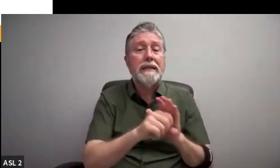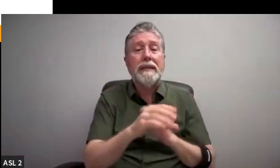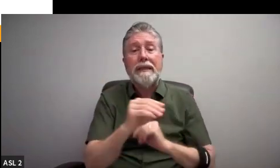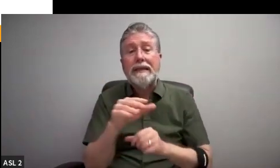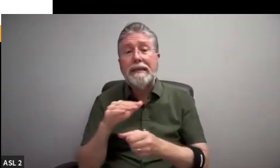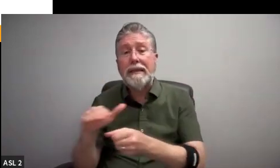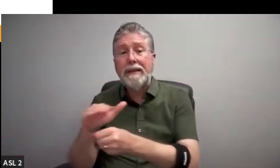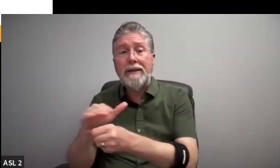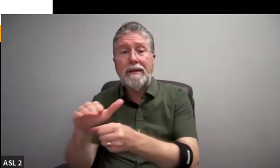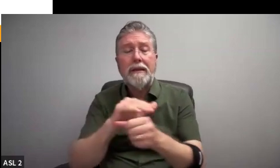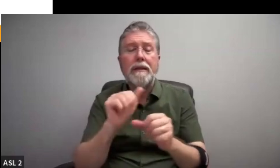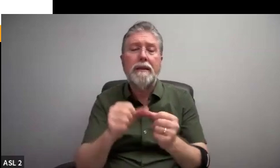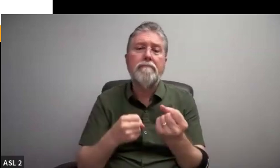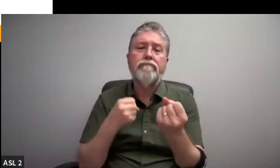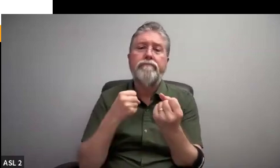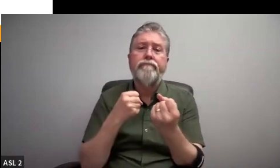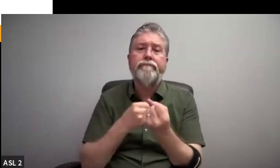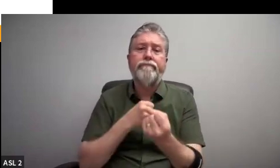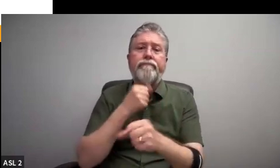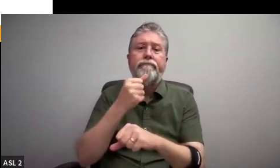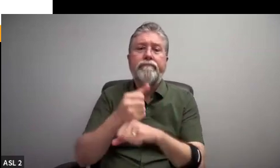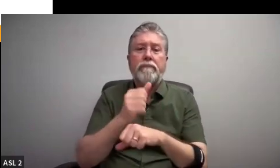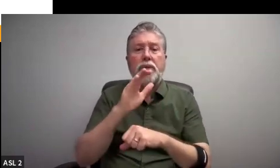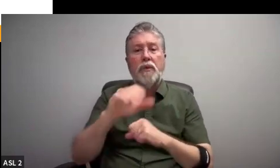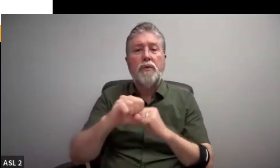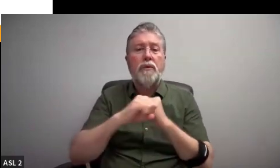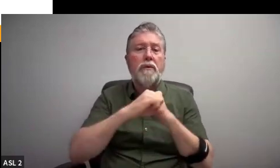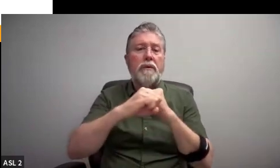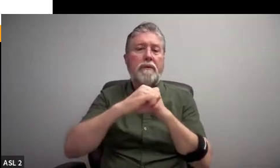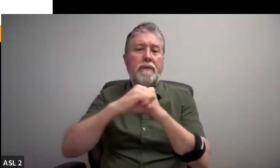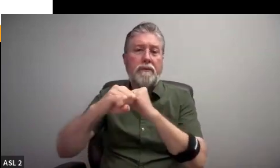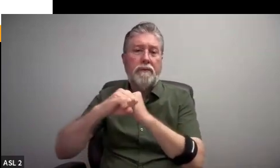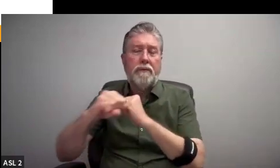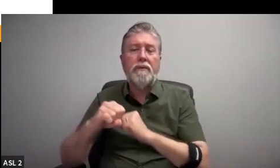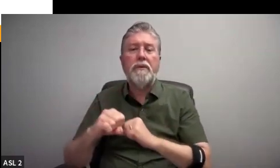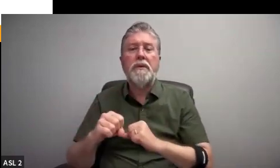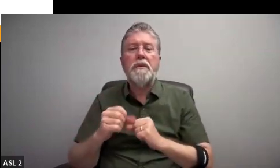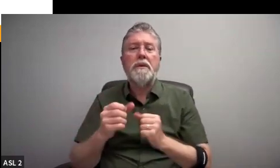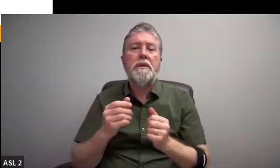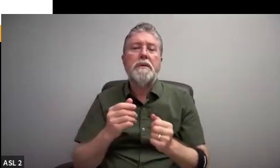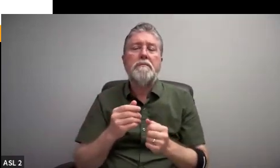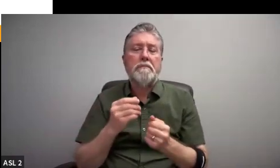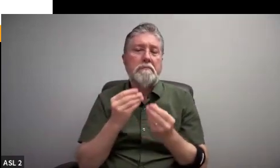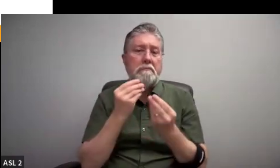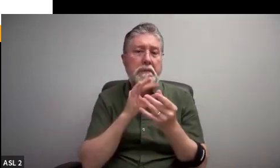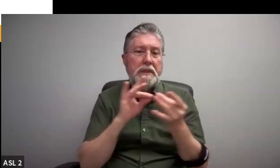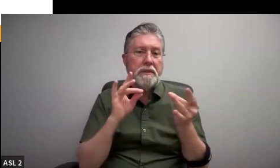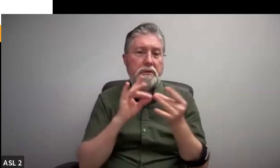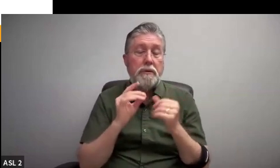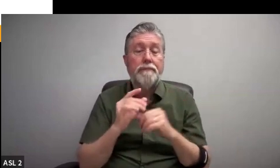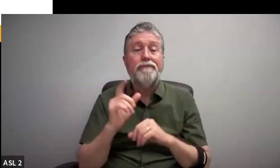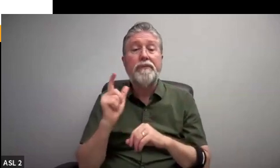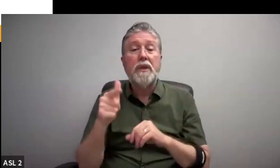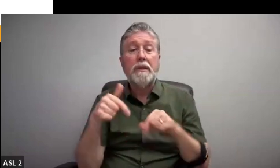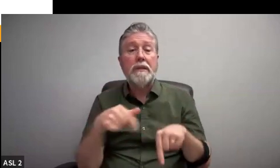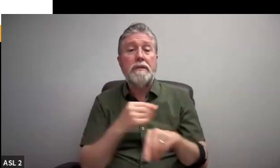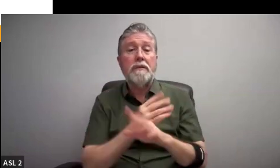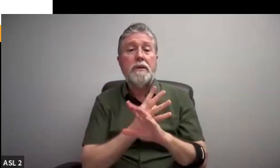and state advocacy messages. And as you will hear later in the webinar the corrective action plan